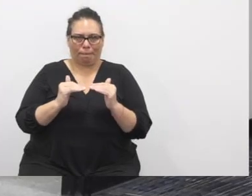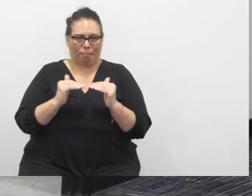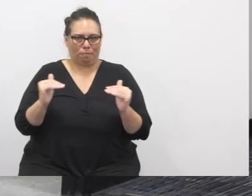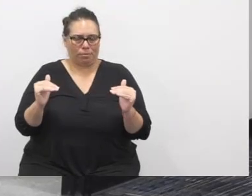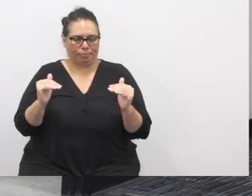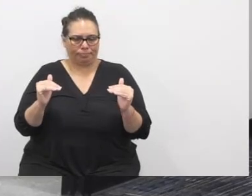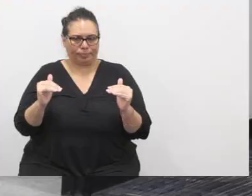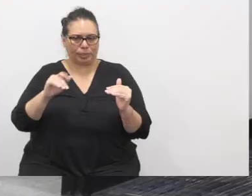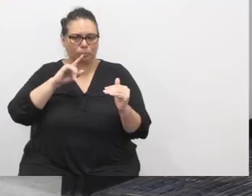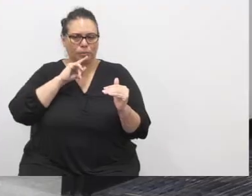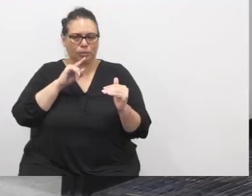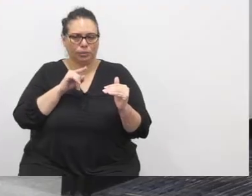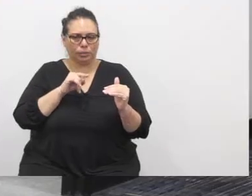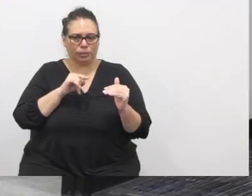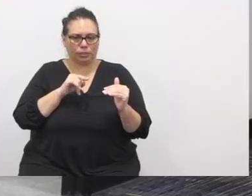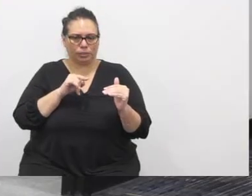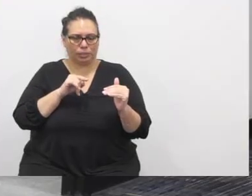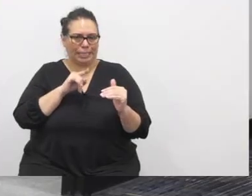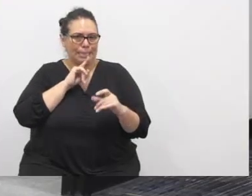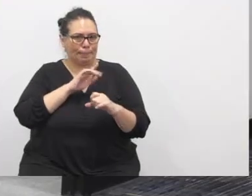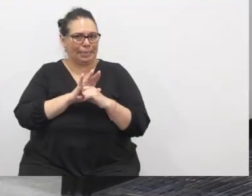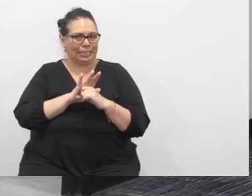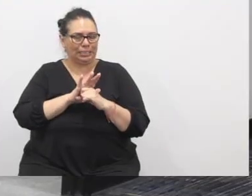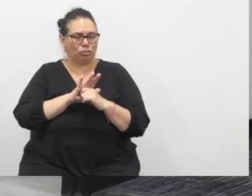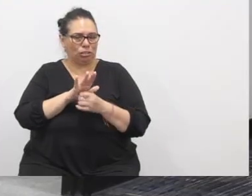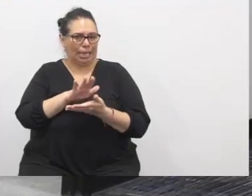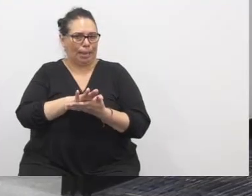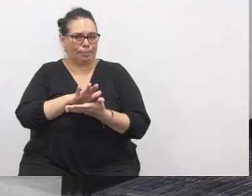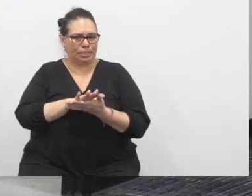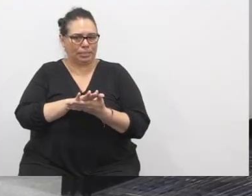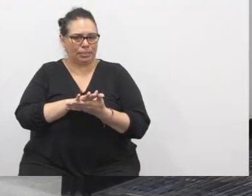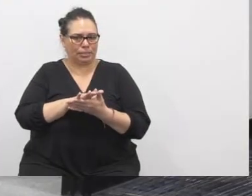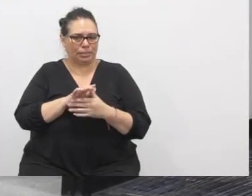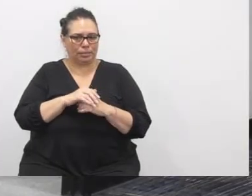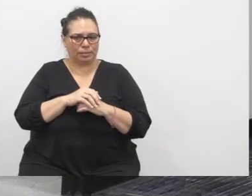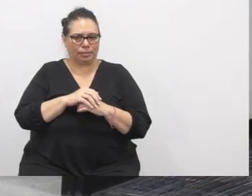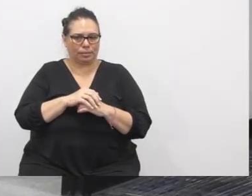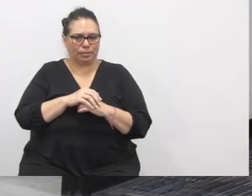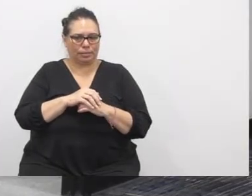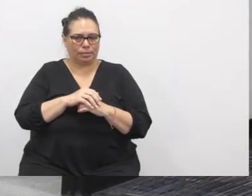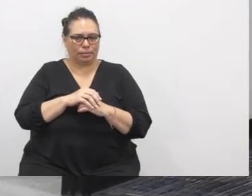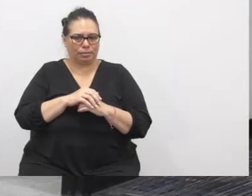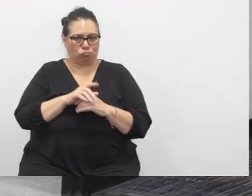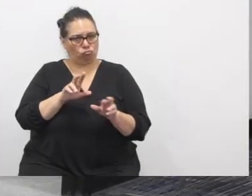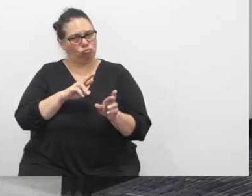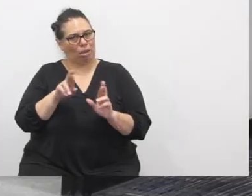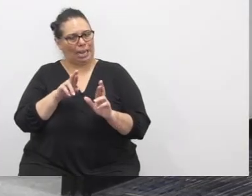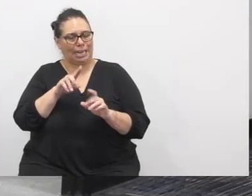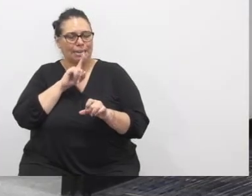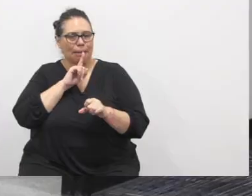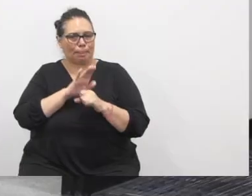Making sure they, again, are committed to their campus. They would feel like they are able or ready to commit to their district.